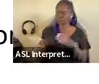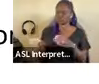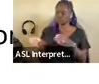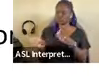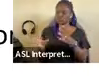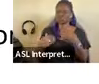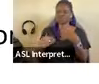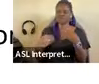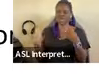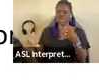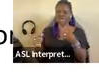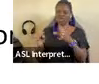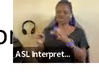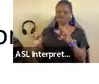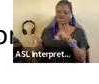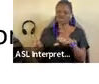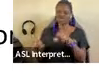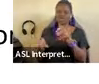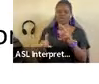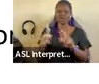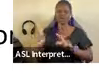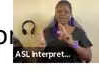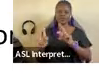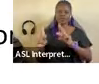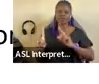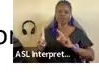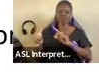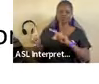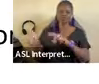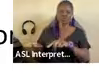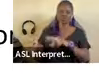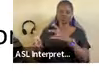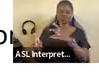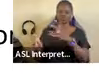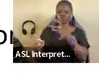People will be going to their providers for testing, they'll go to their providers